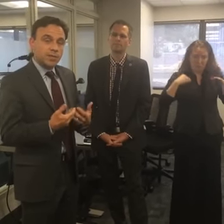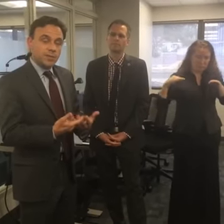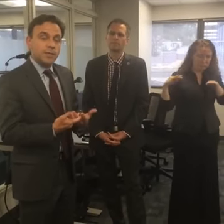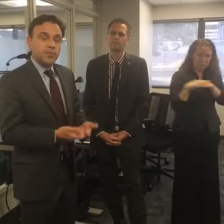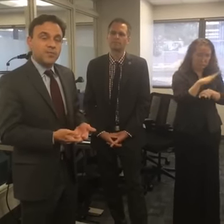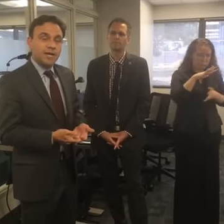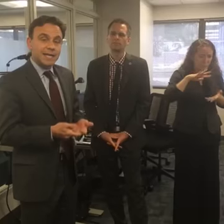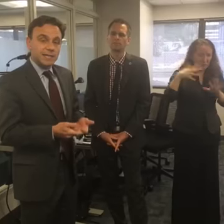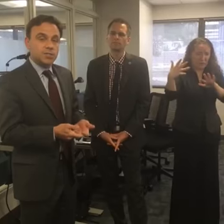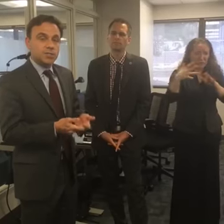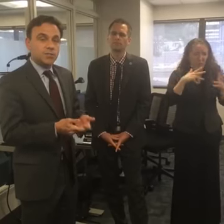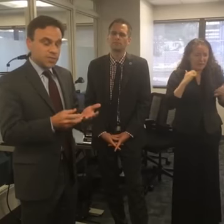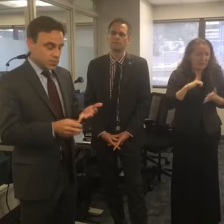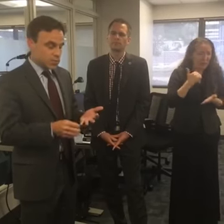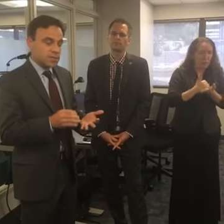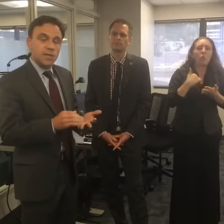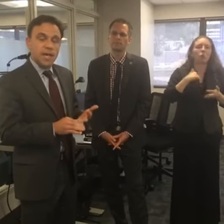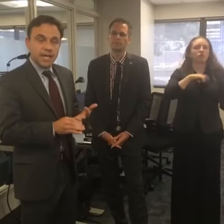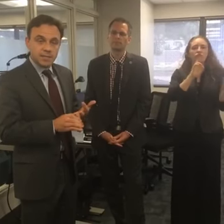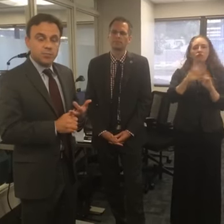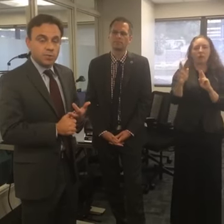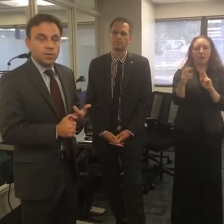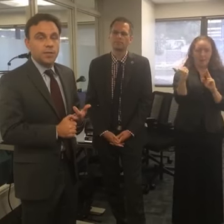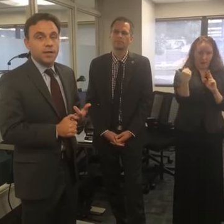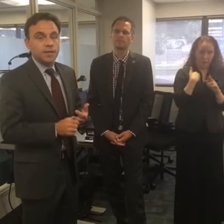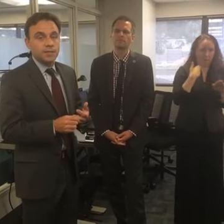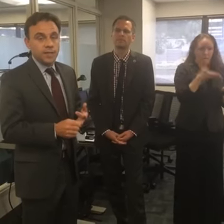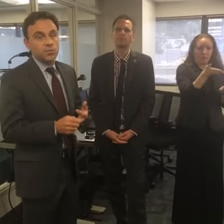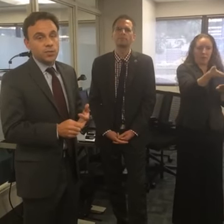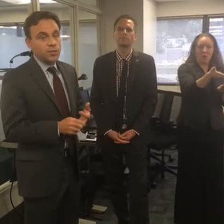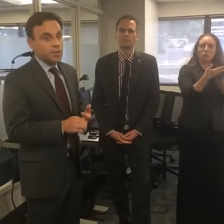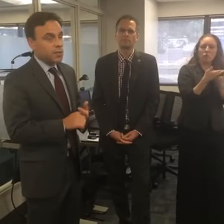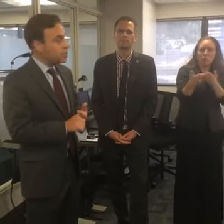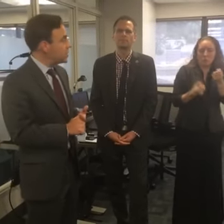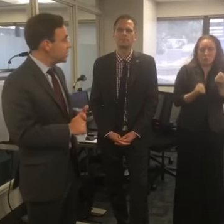come in and provide additional resources and support to make sure that the communities